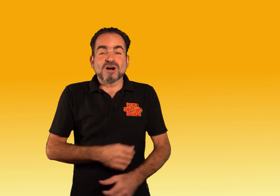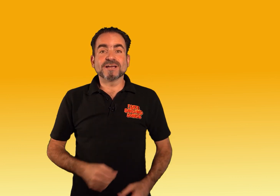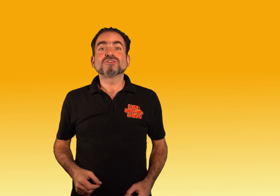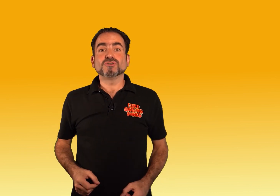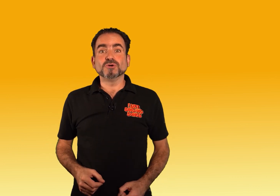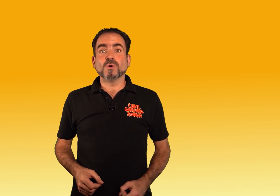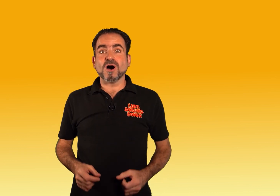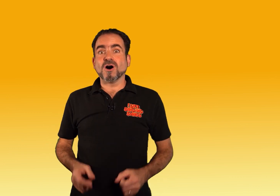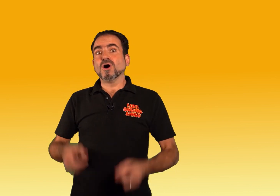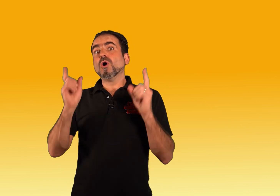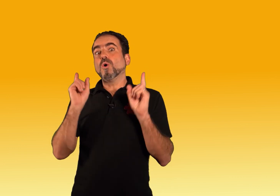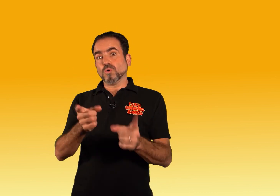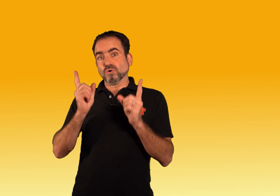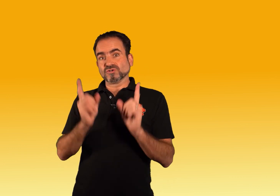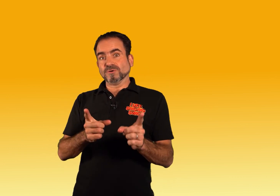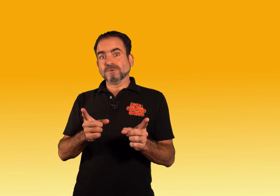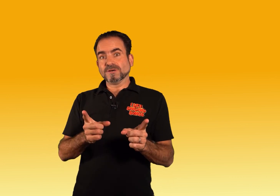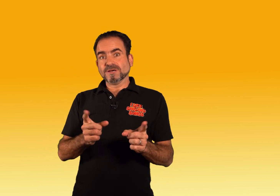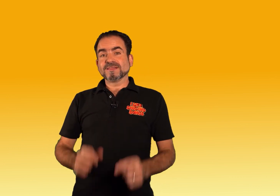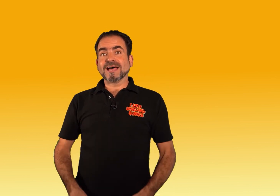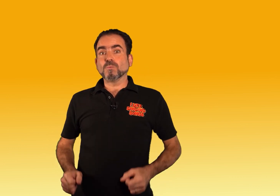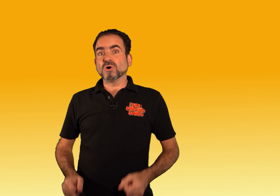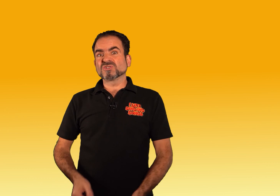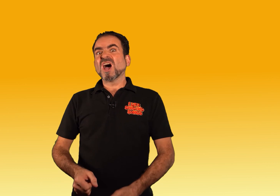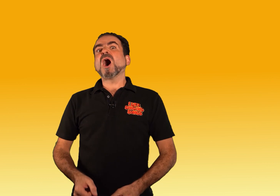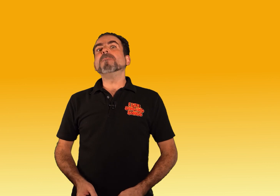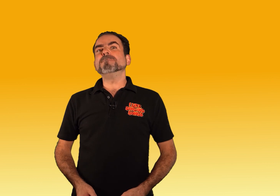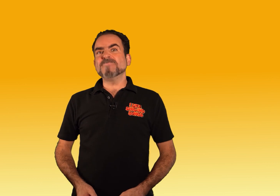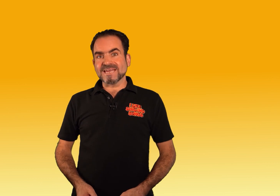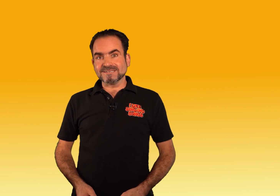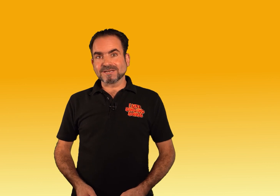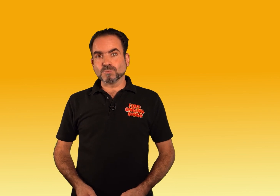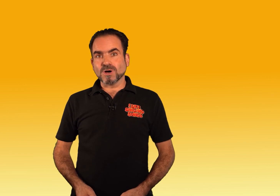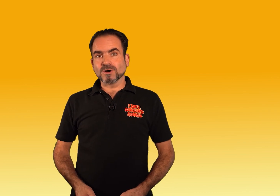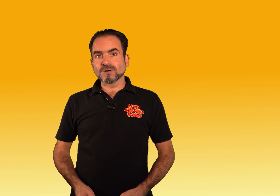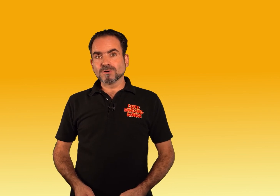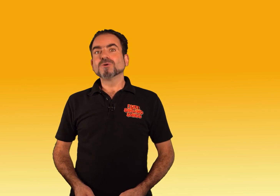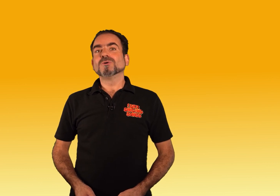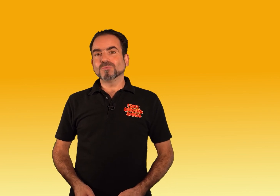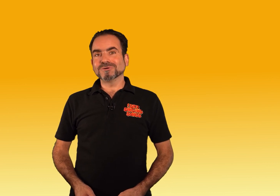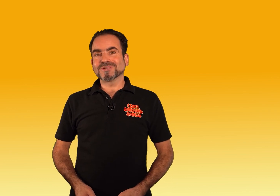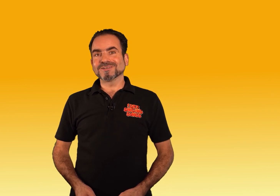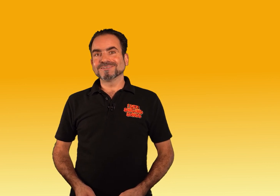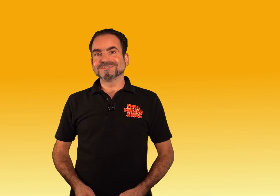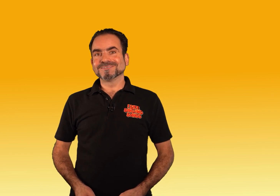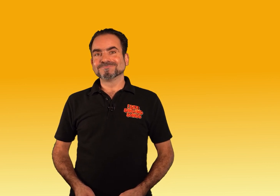Guys..... You are AWESOME!! That was...... Amazing work .... Well done